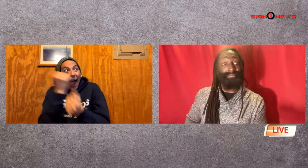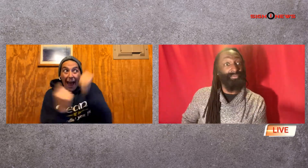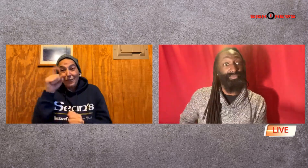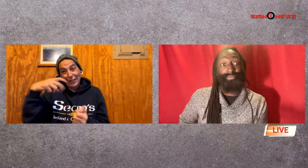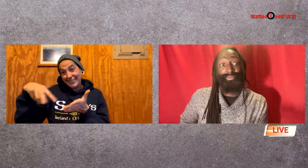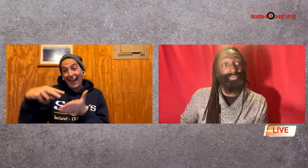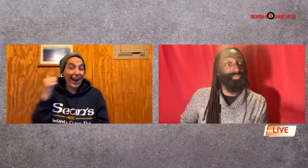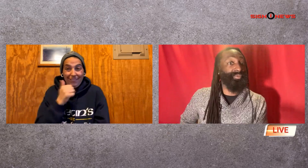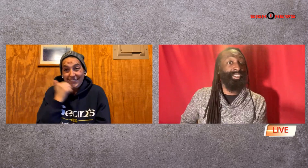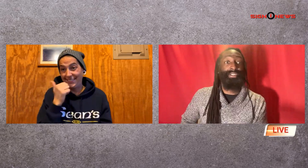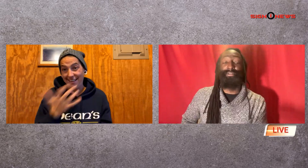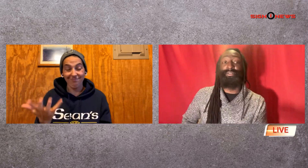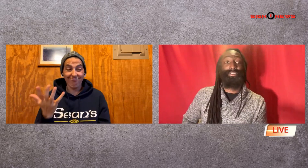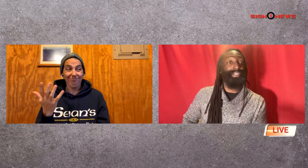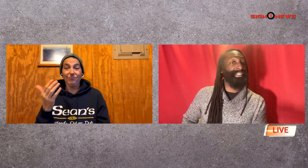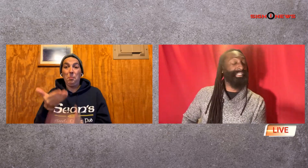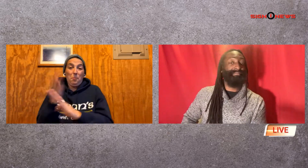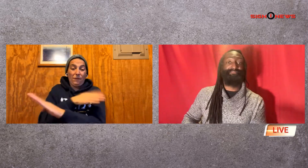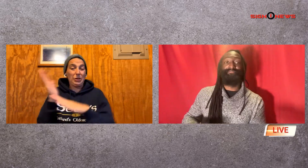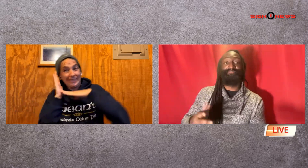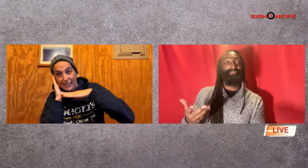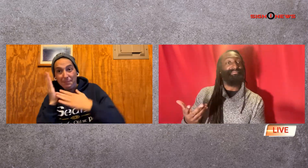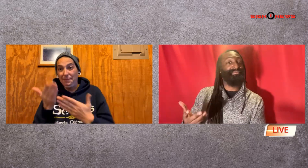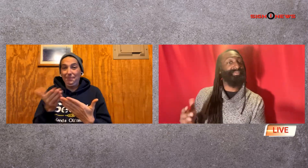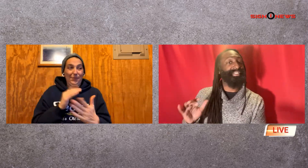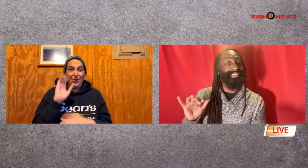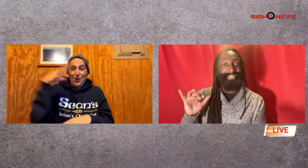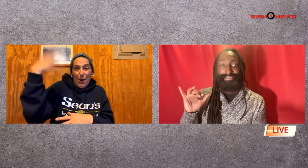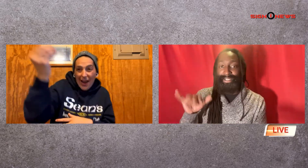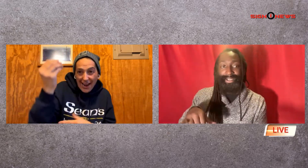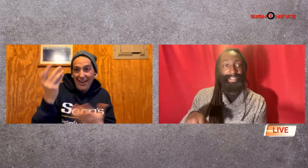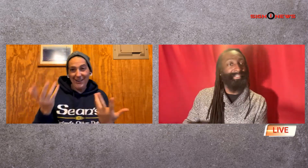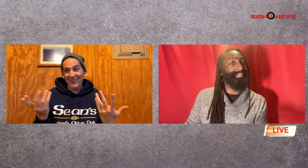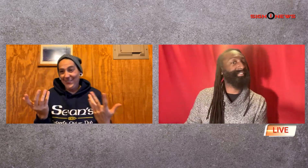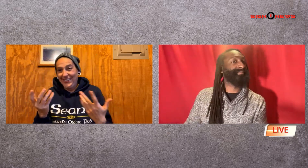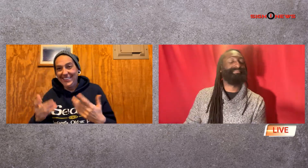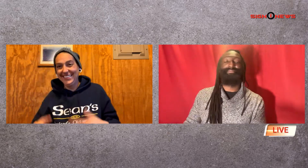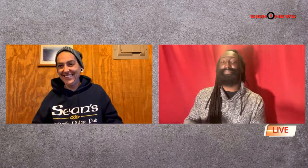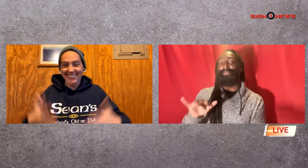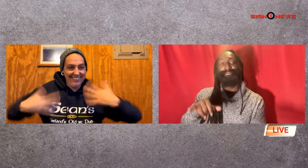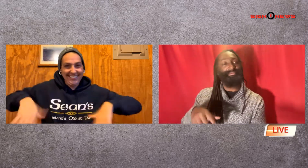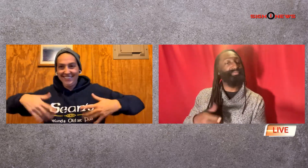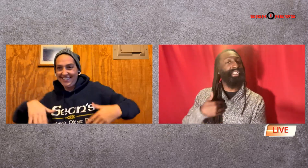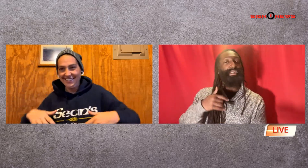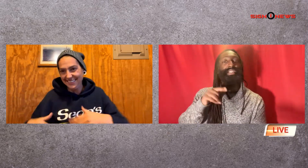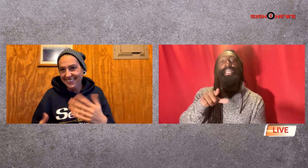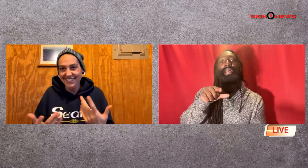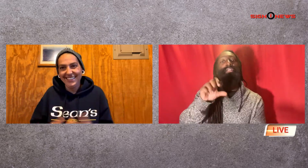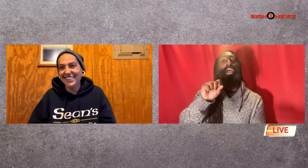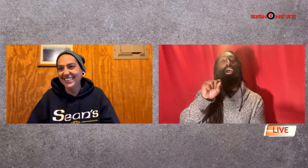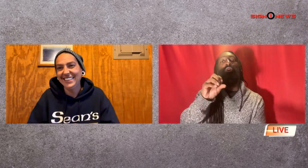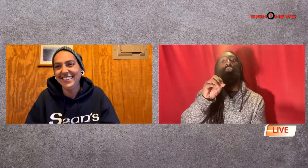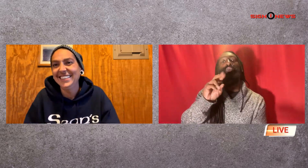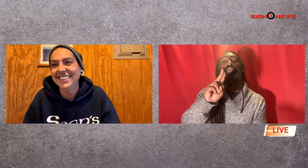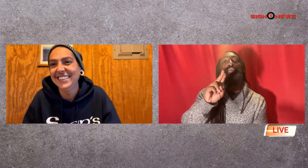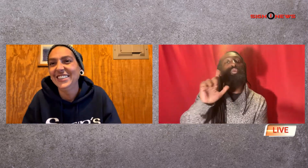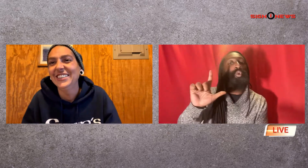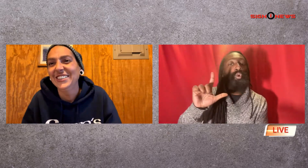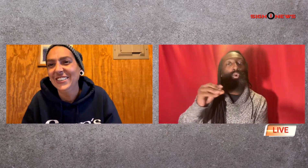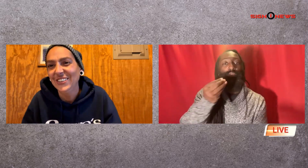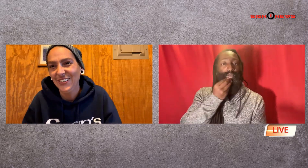everyone should dance every day before they go to sleep before they go out it's like soul